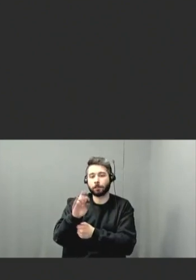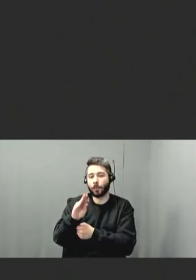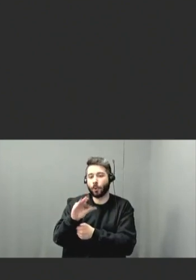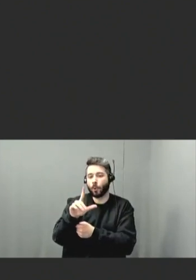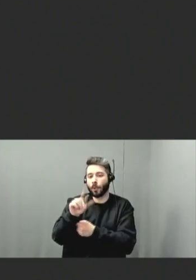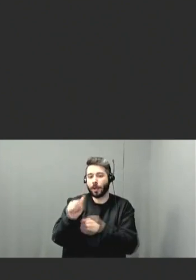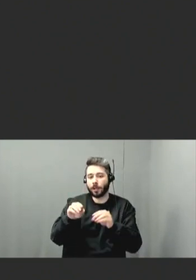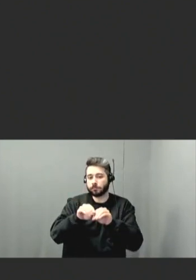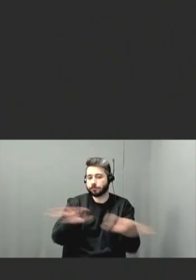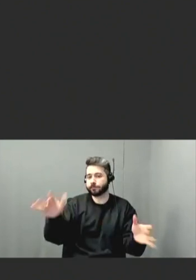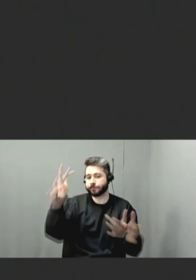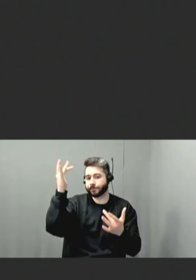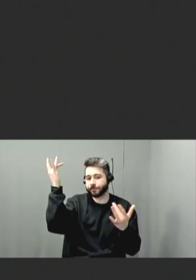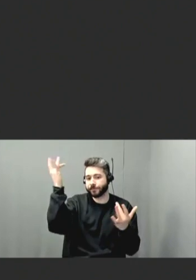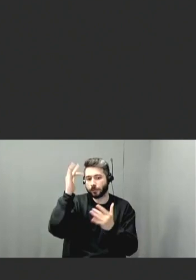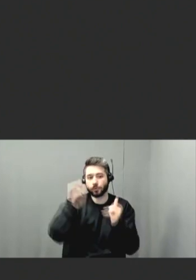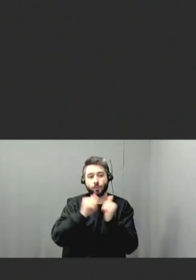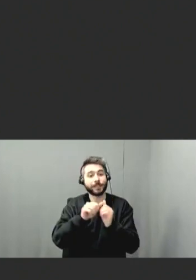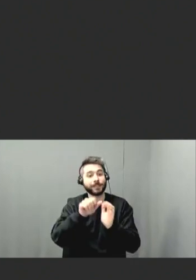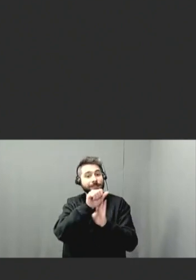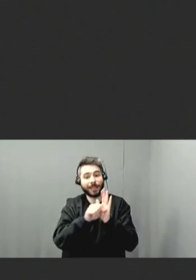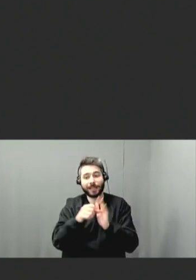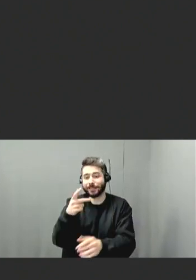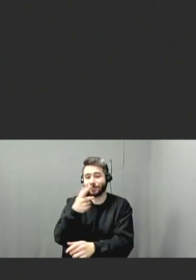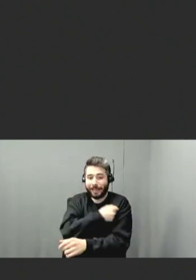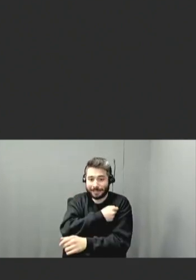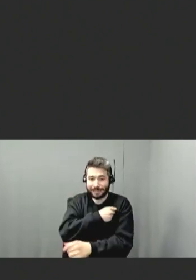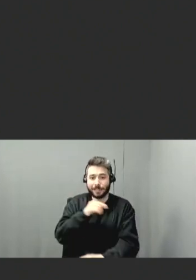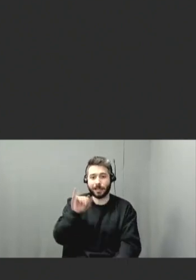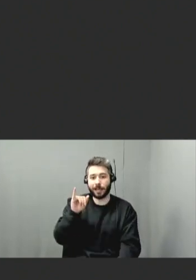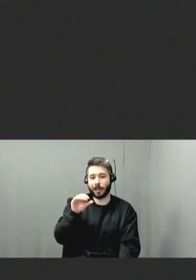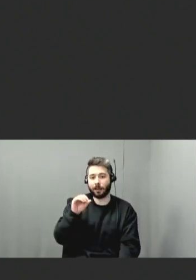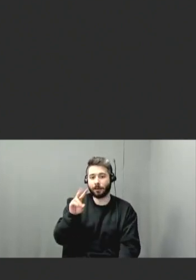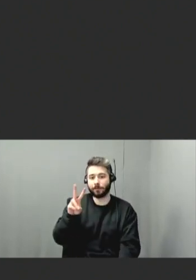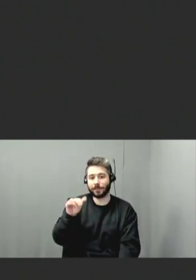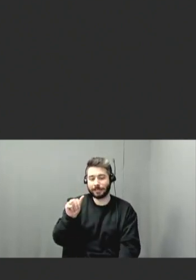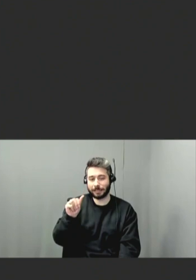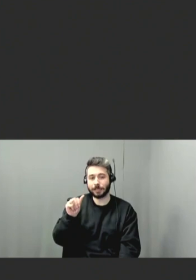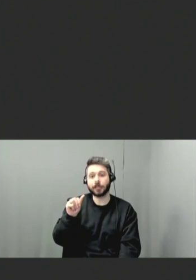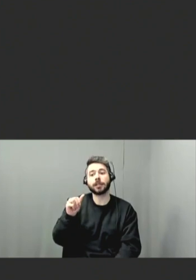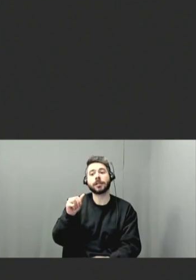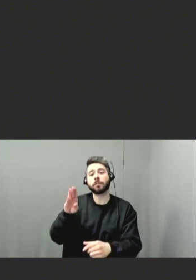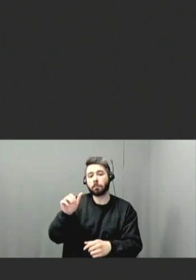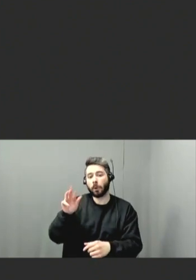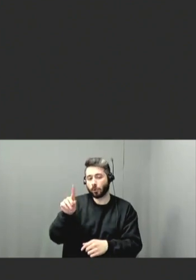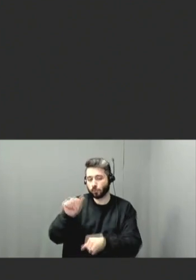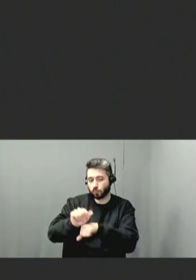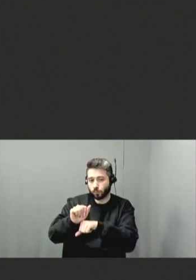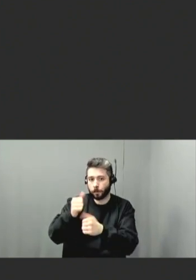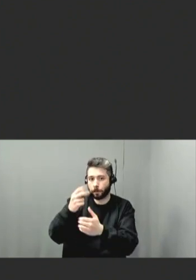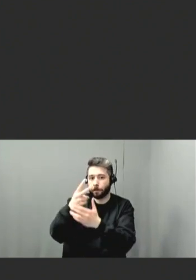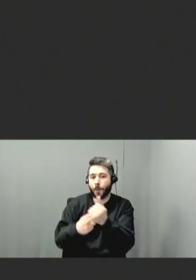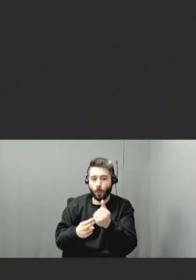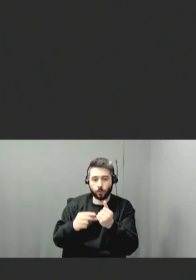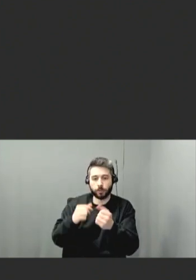with both the Sabin vaccine Institute and IAVI. BARDA worked with both vaccine sponsors to expedite manufacturing of doses that could